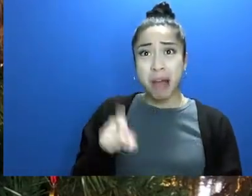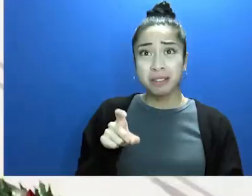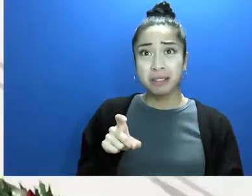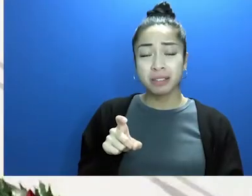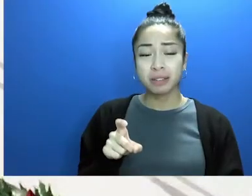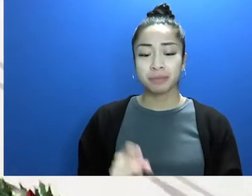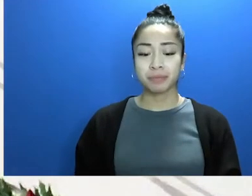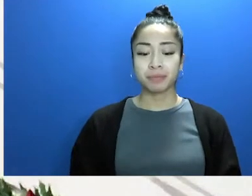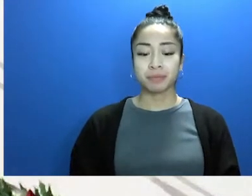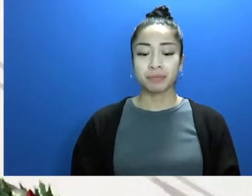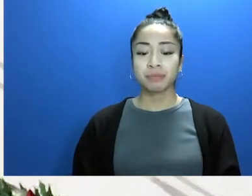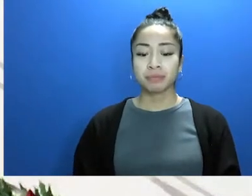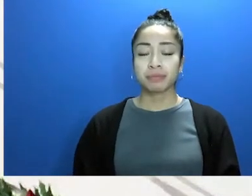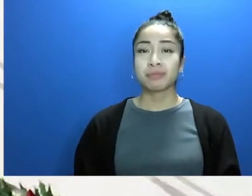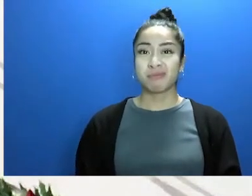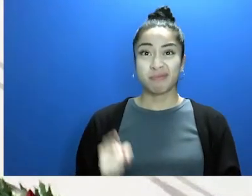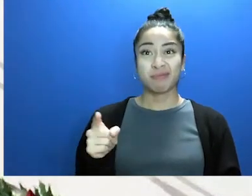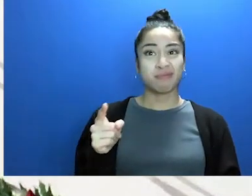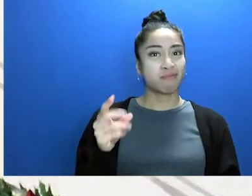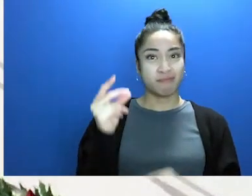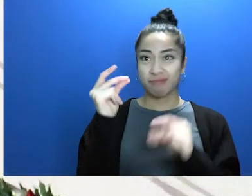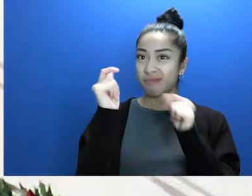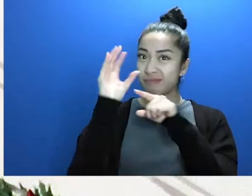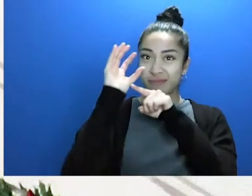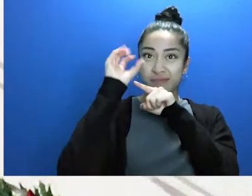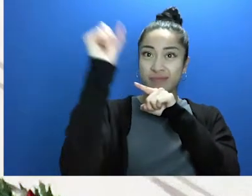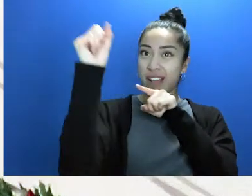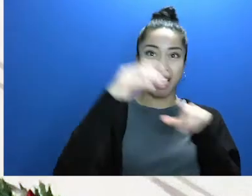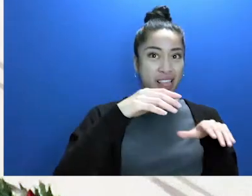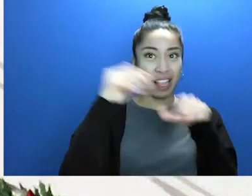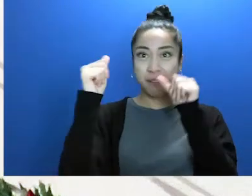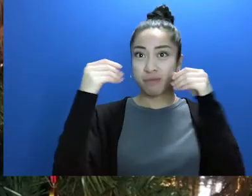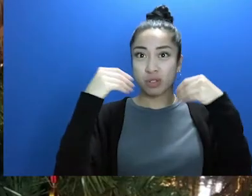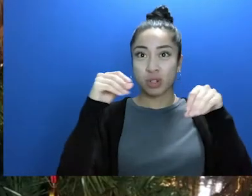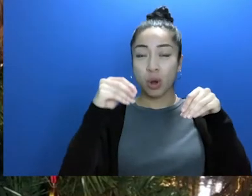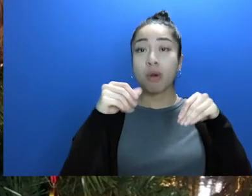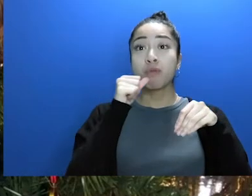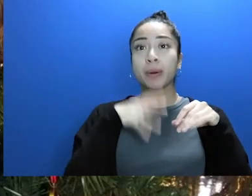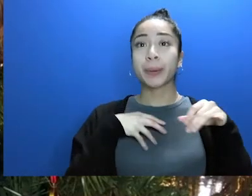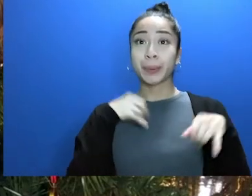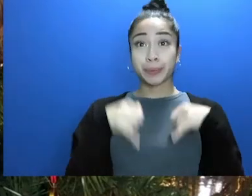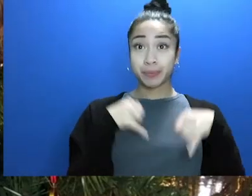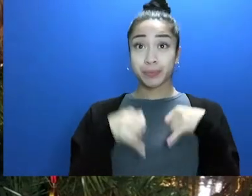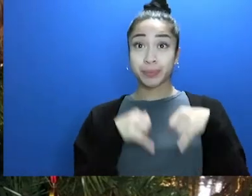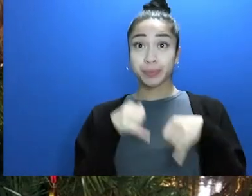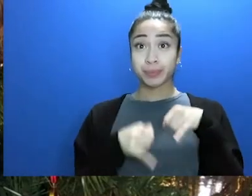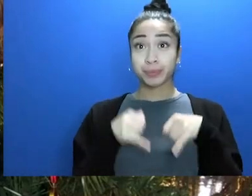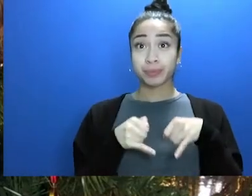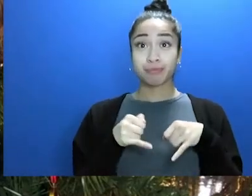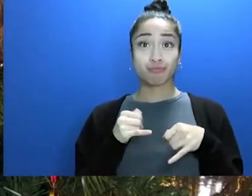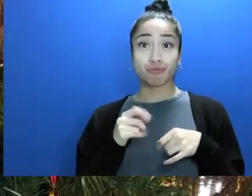the woman walked fast her louboutins clicking and clacking the chase was now on and it was